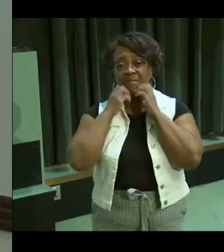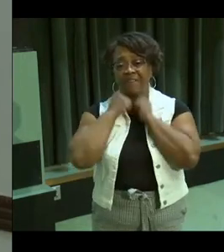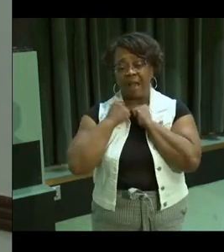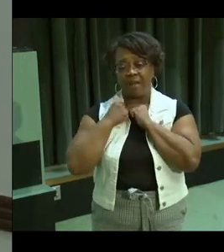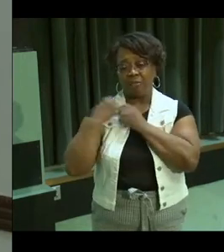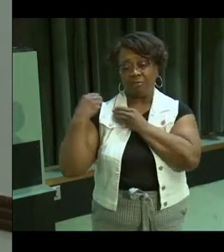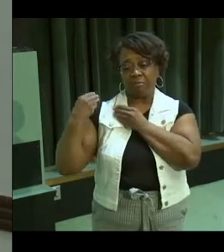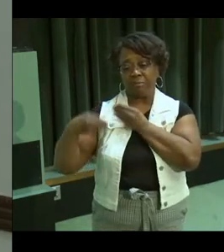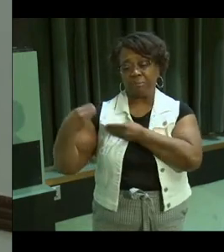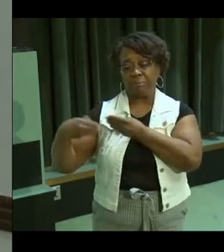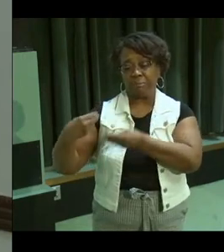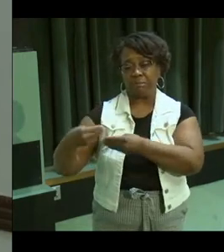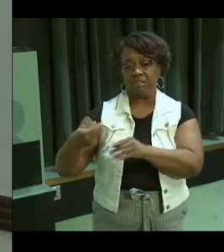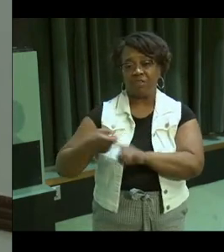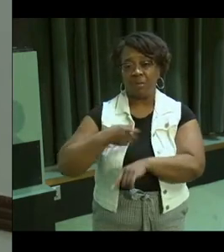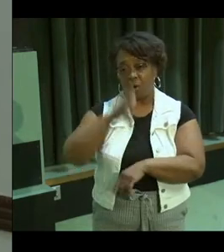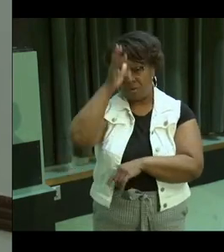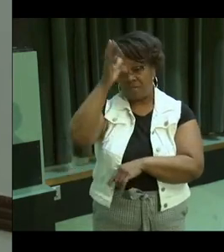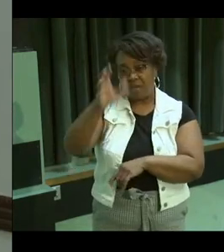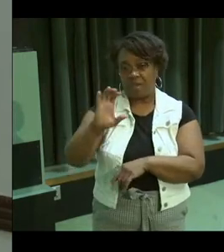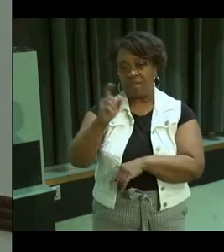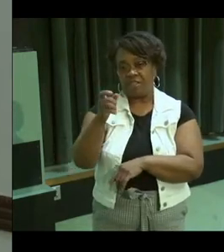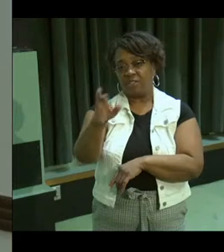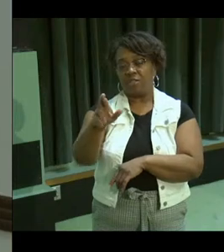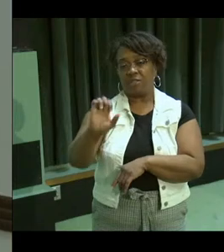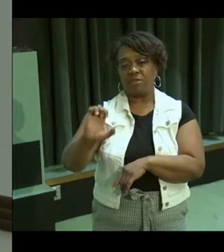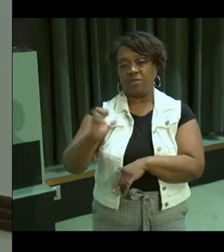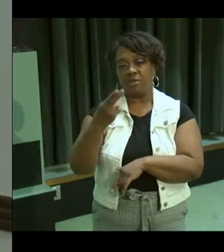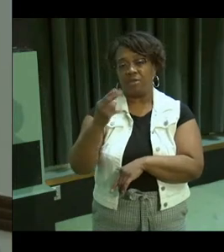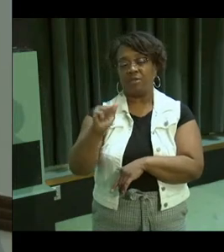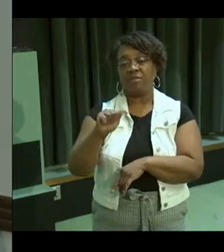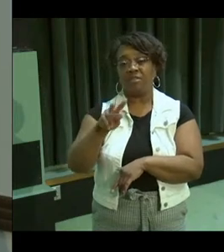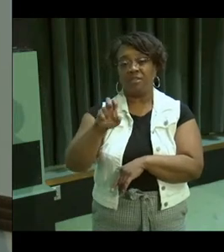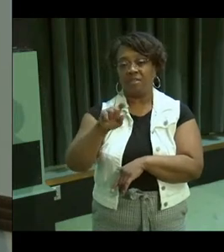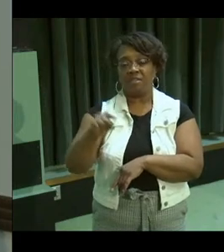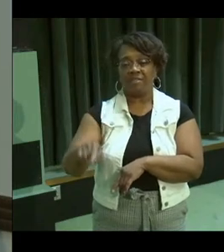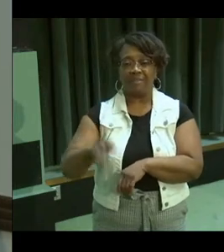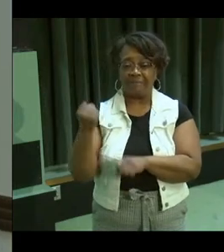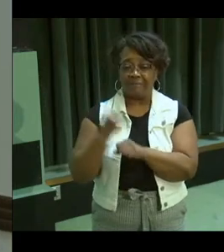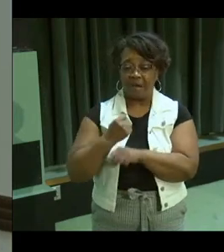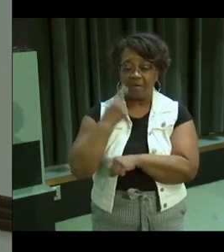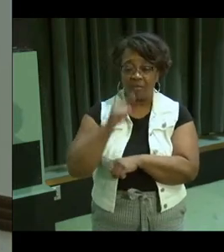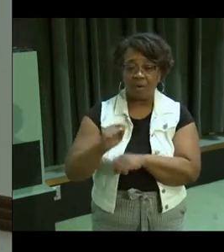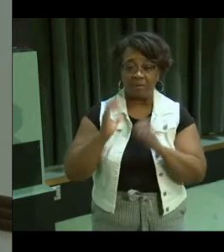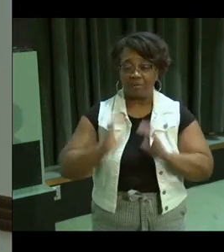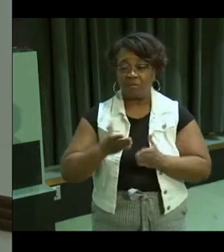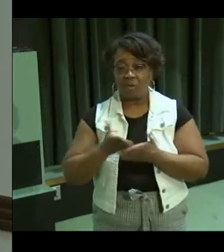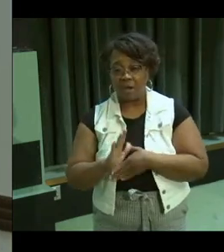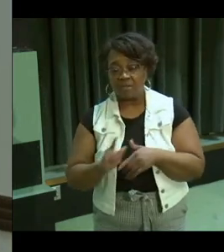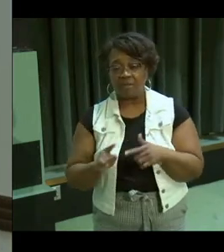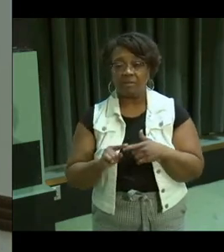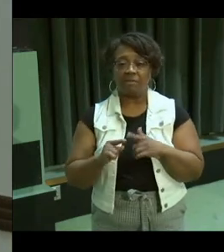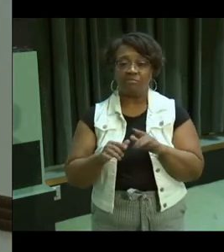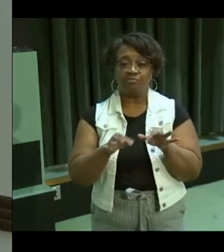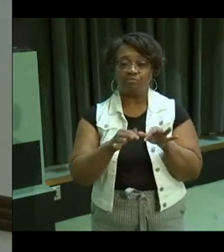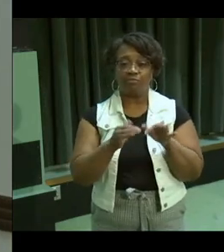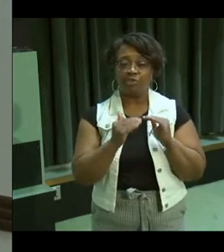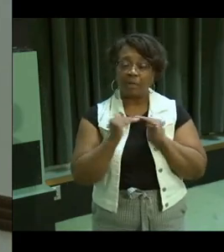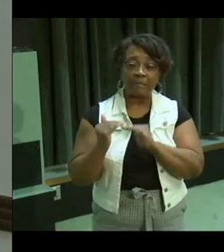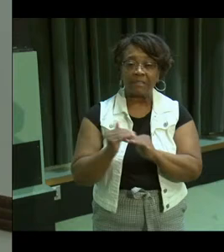to her from her grandfather,